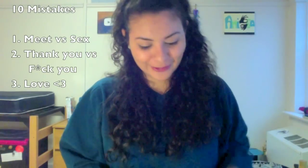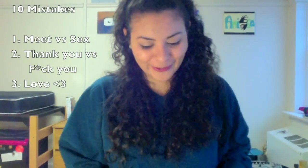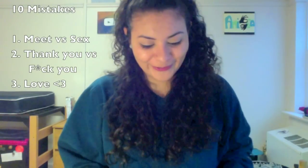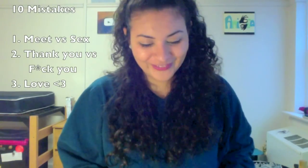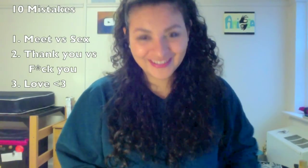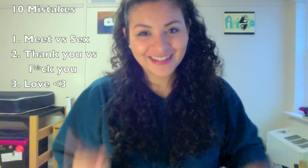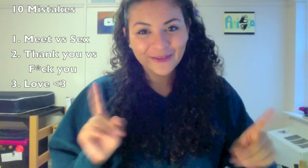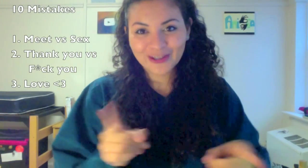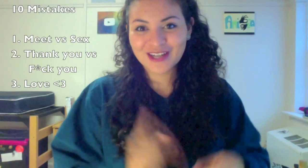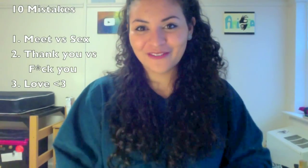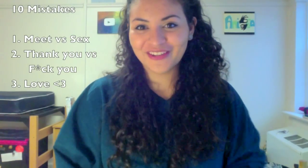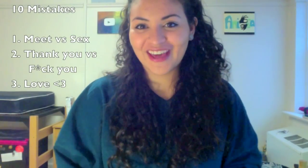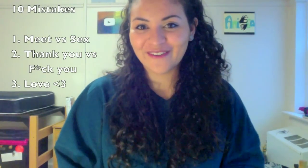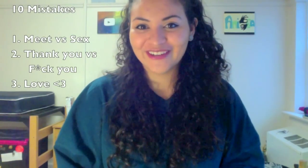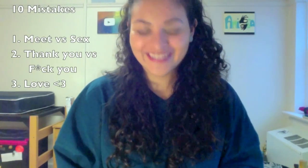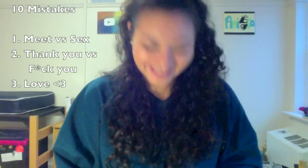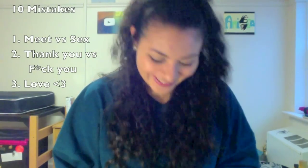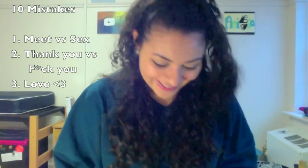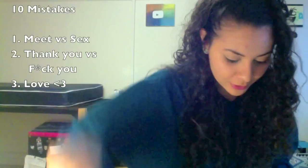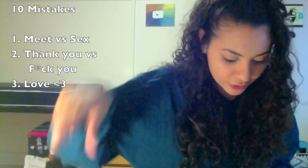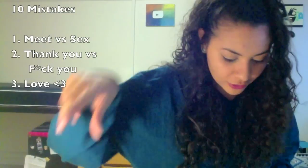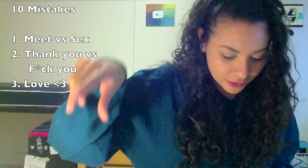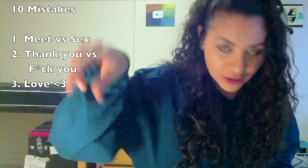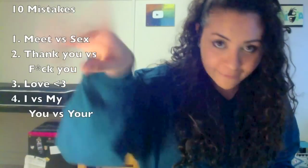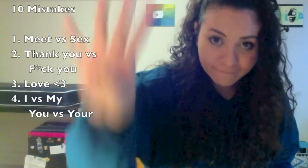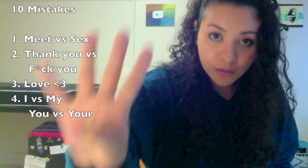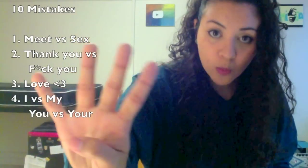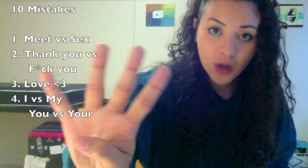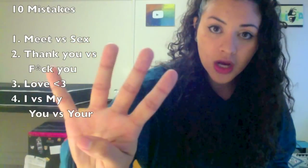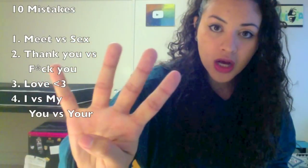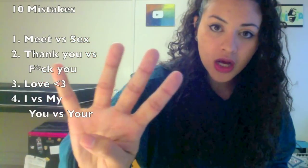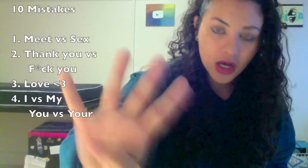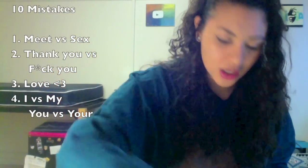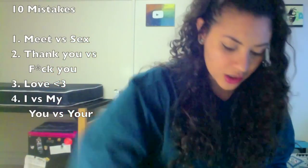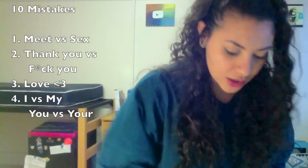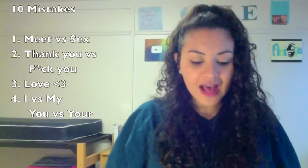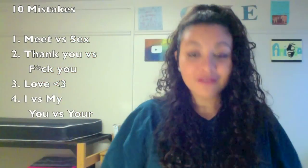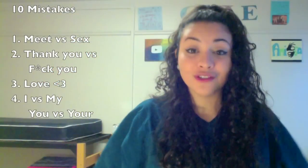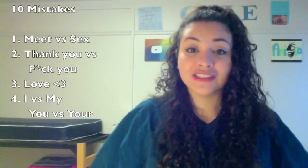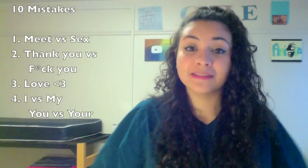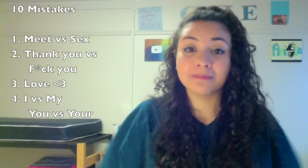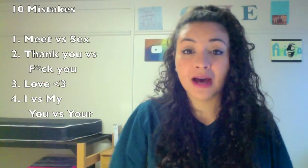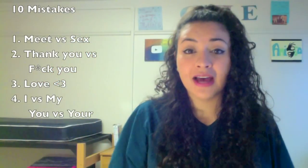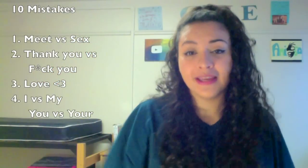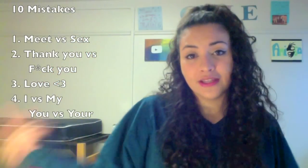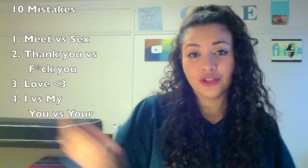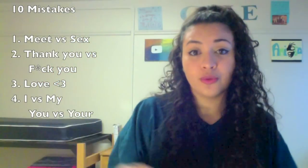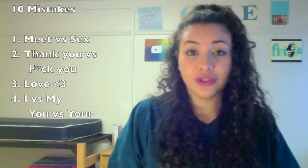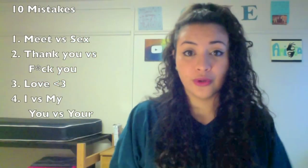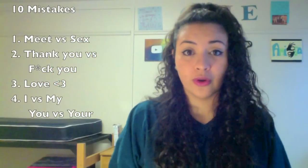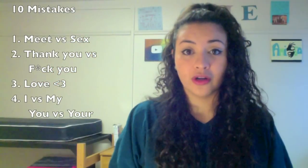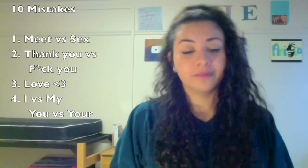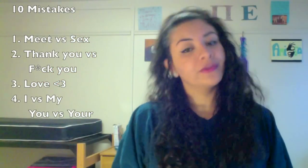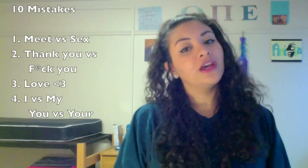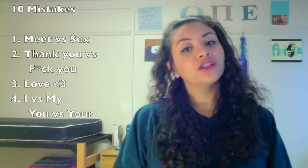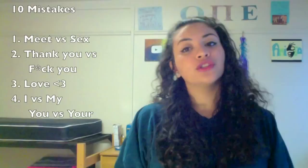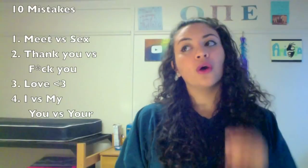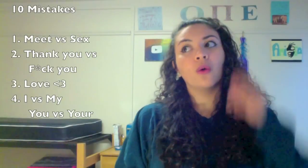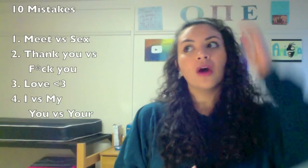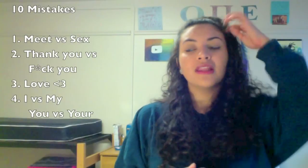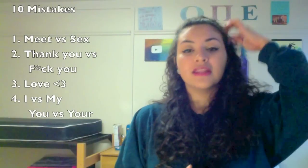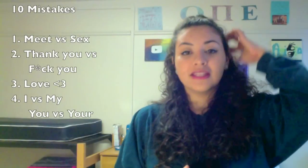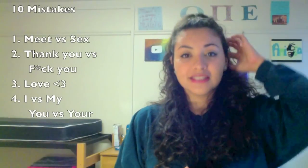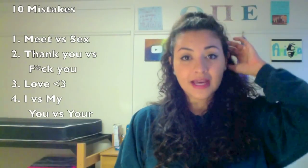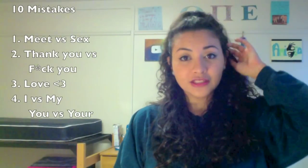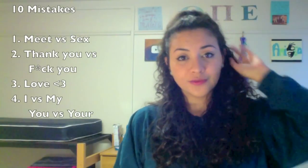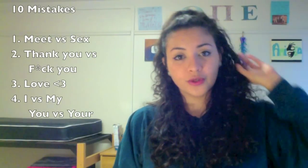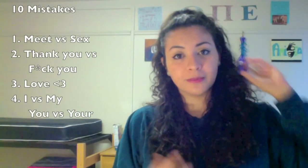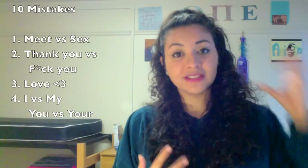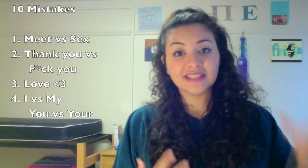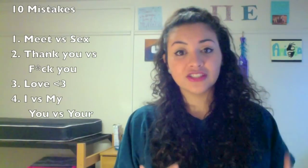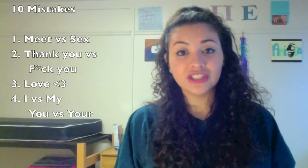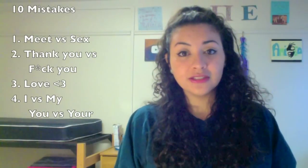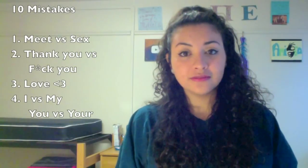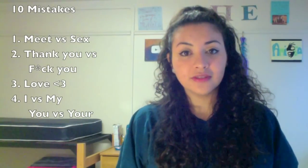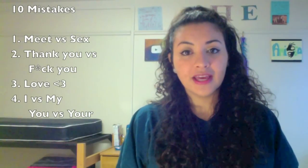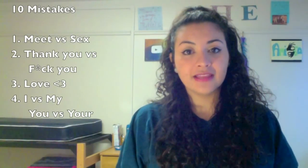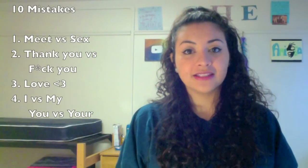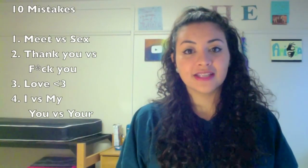so. Watch out for that one. Number 4! I vs My and You and Your. So the signs for possession